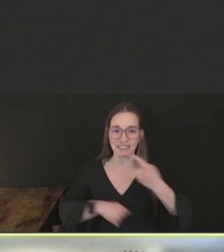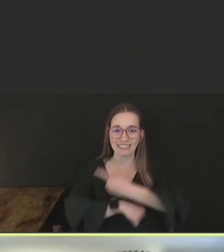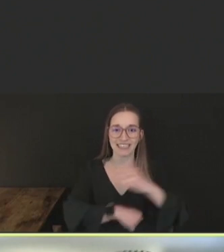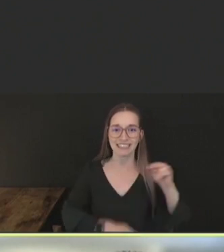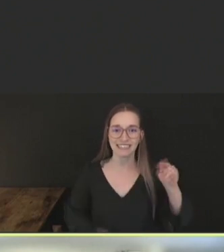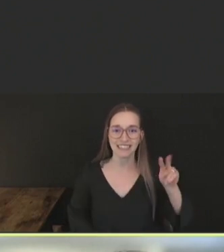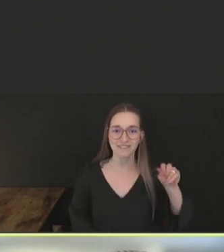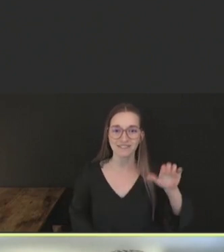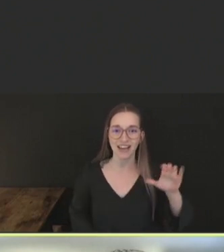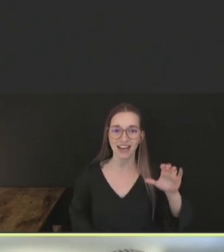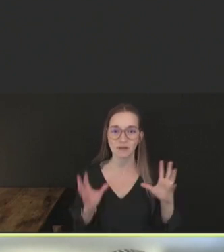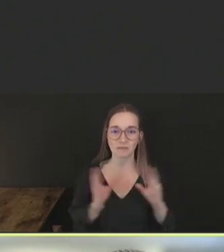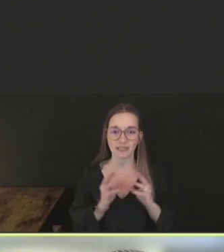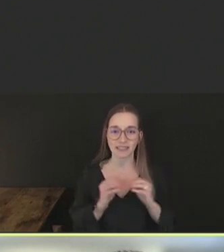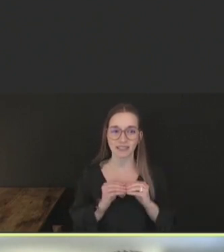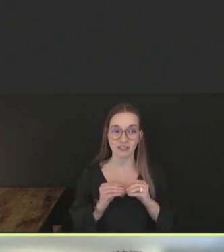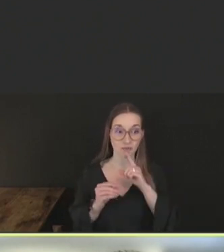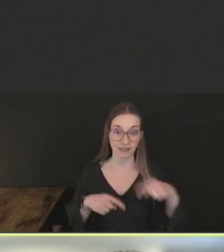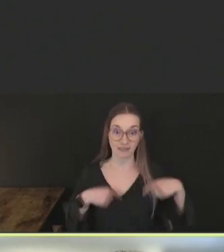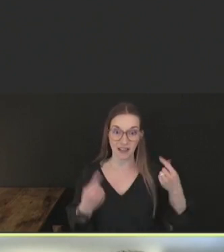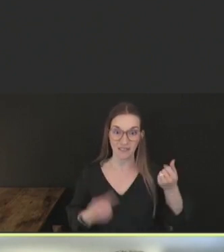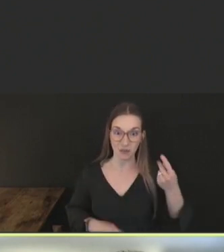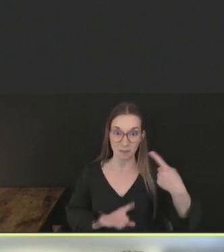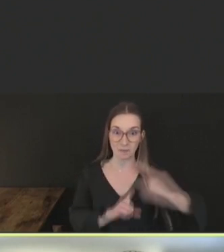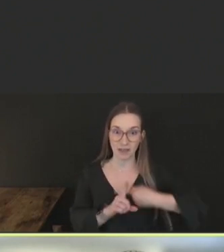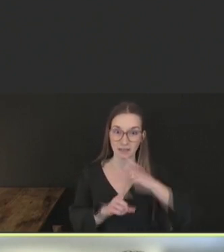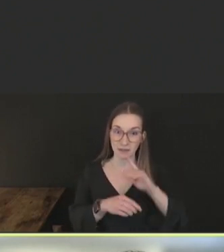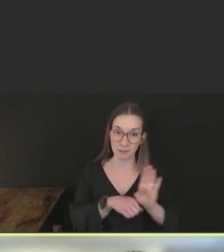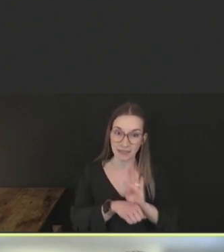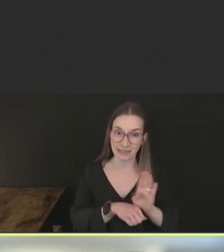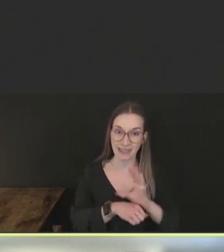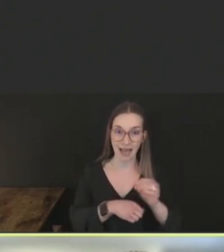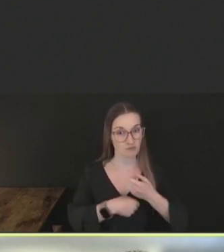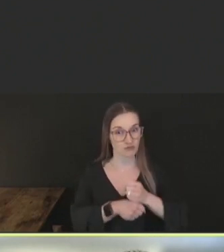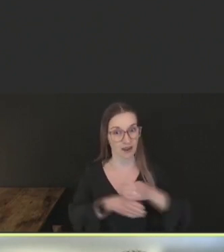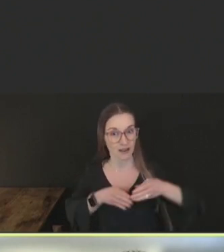and productive last few months. And I want to thank Ann for getting us started, and to the